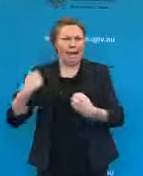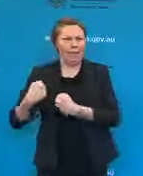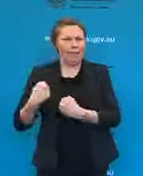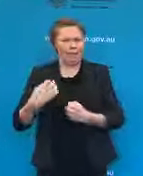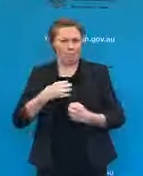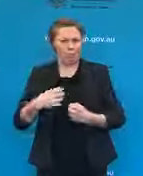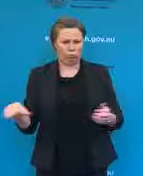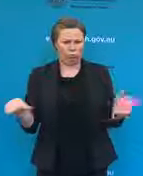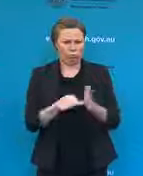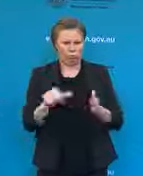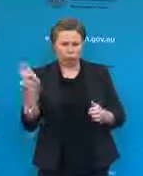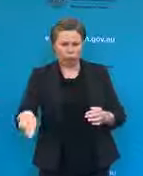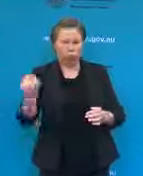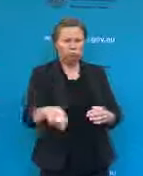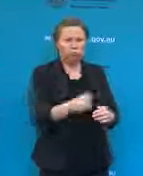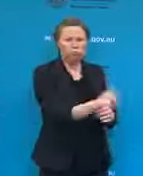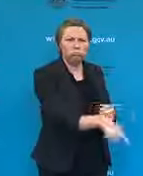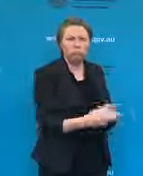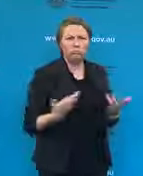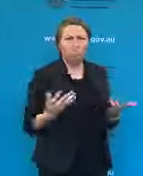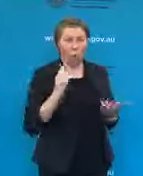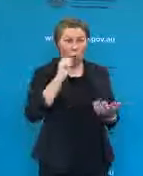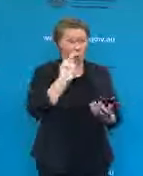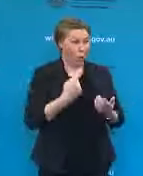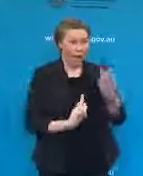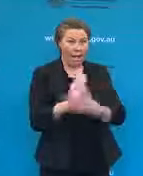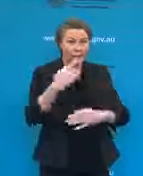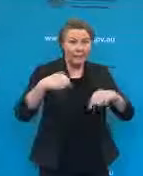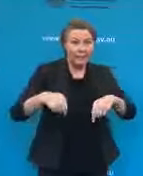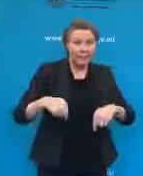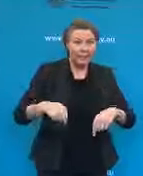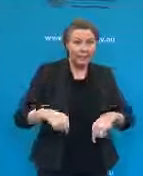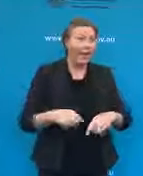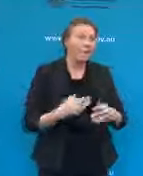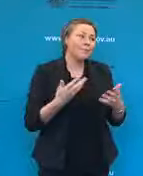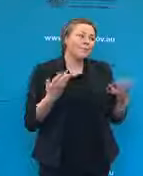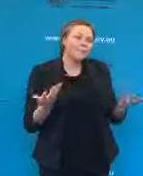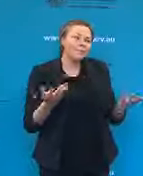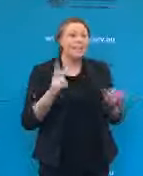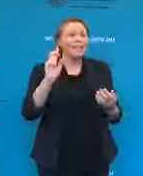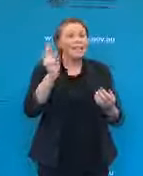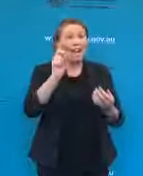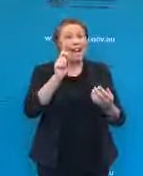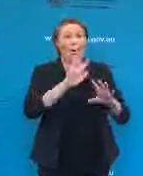I think every every state and territory is looking at the hotel quarantine, there